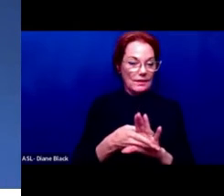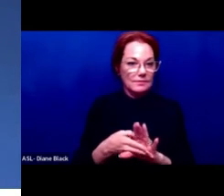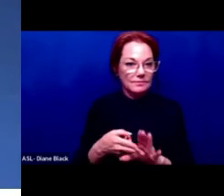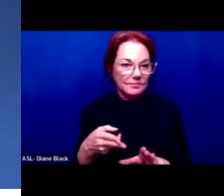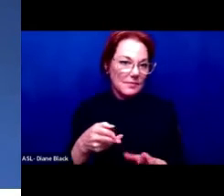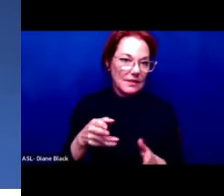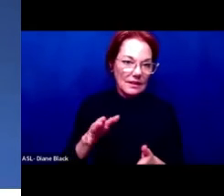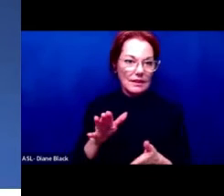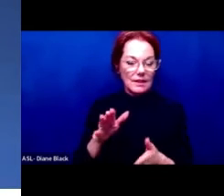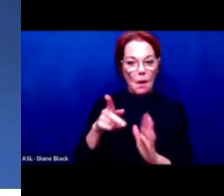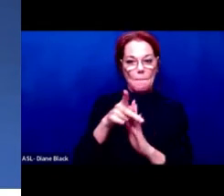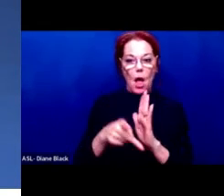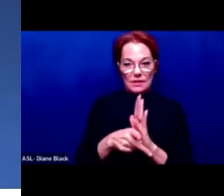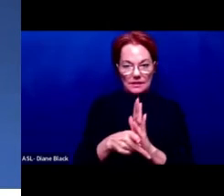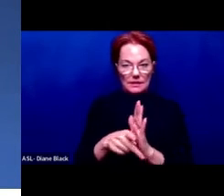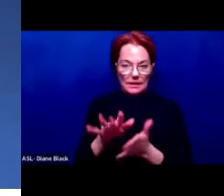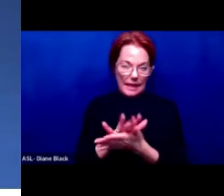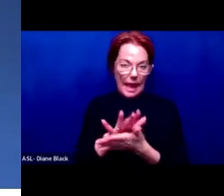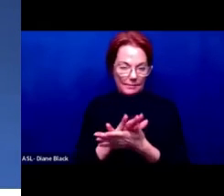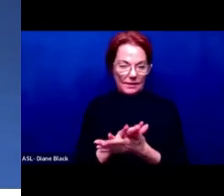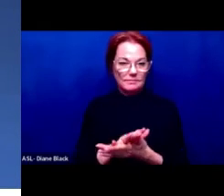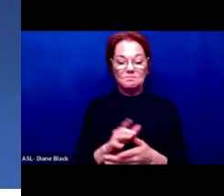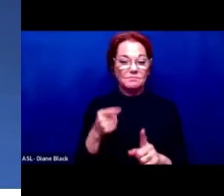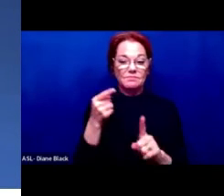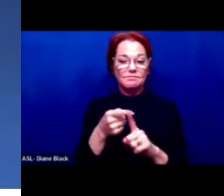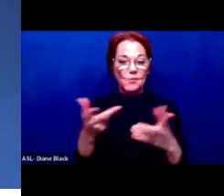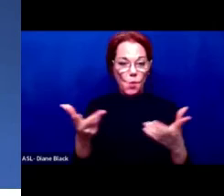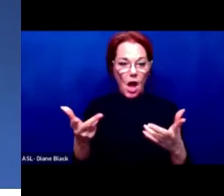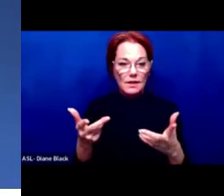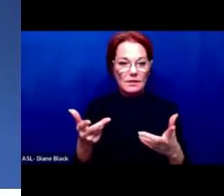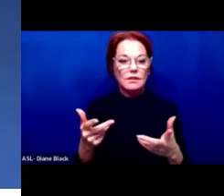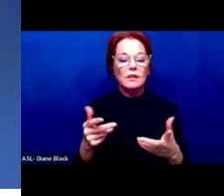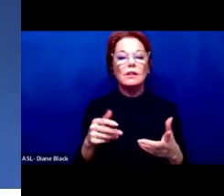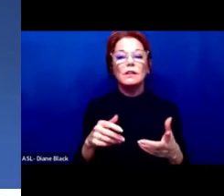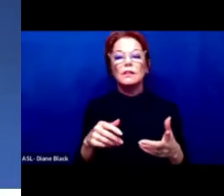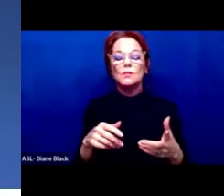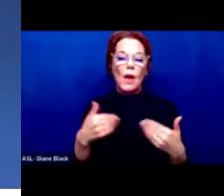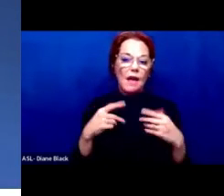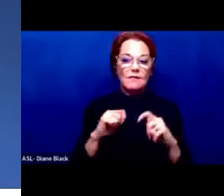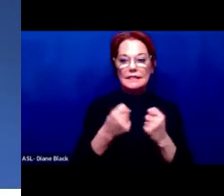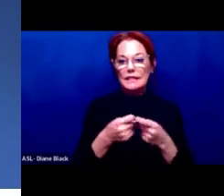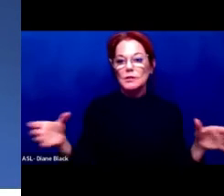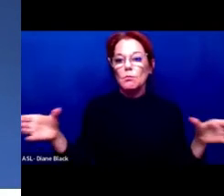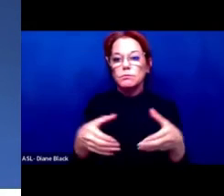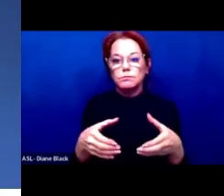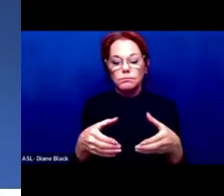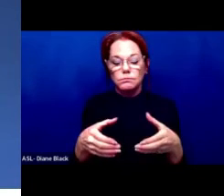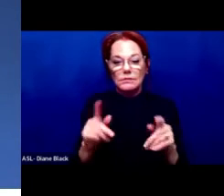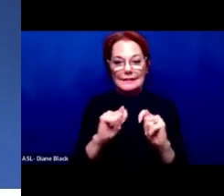what the Policy Academy aims to do is bring teams together from the states, the teams have to consist of 988 and crisis